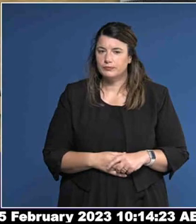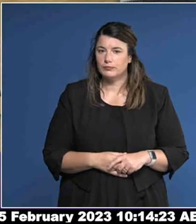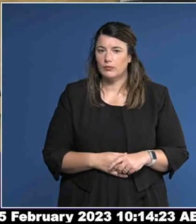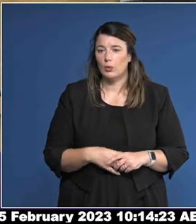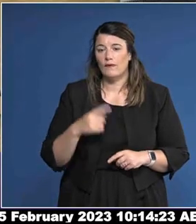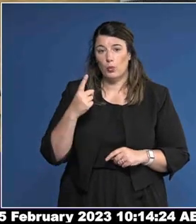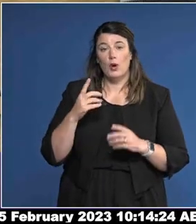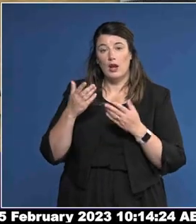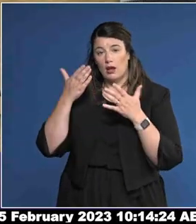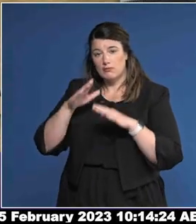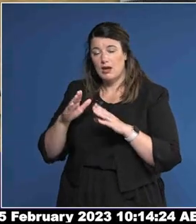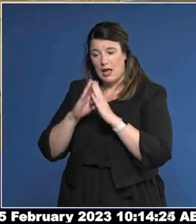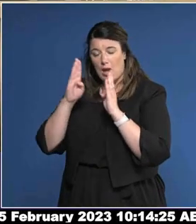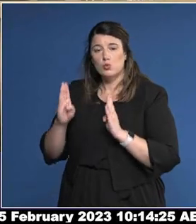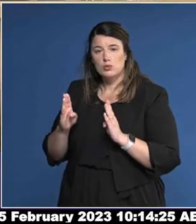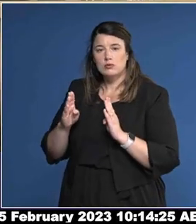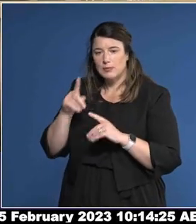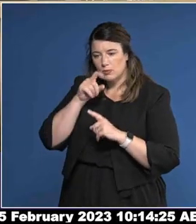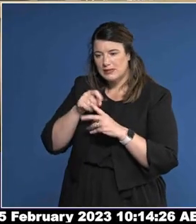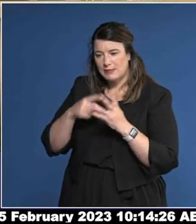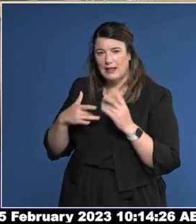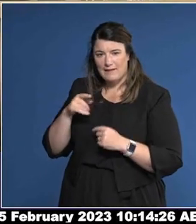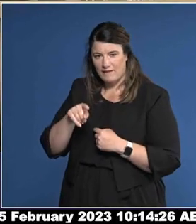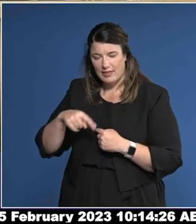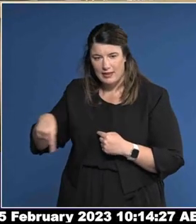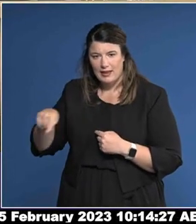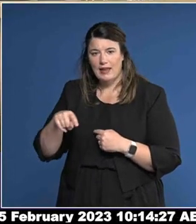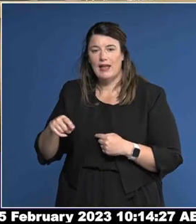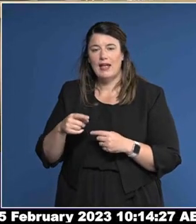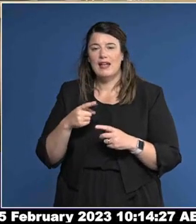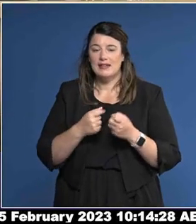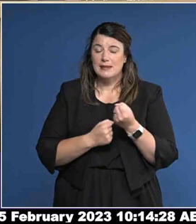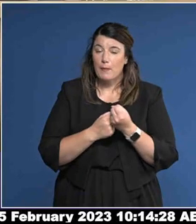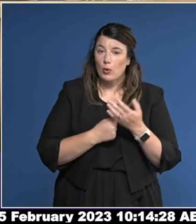We provide Supported Independent Living, day supports and support coordination.